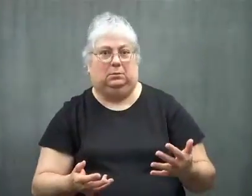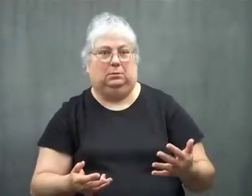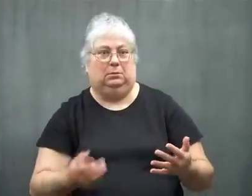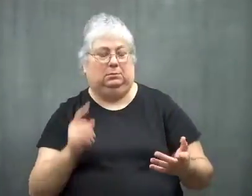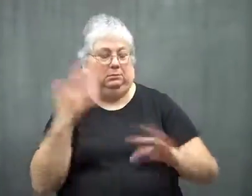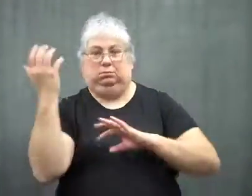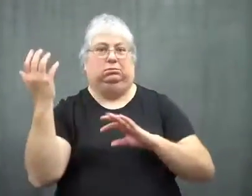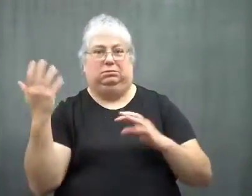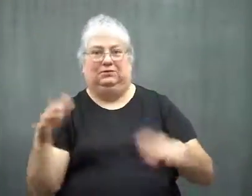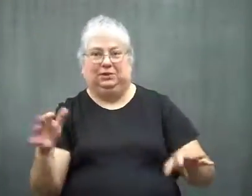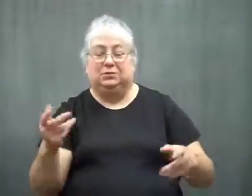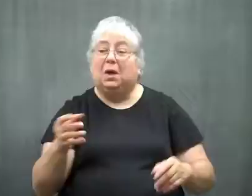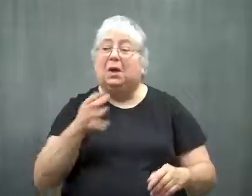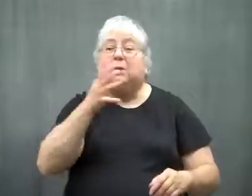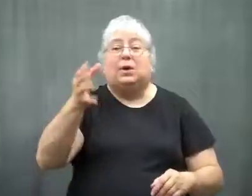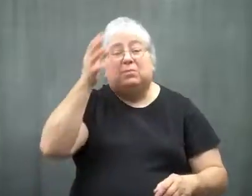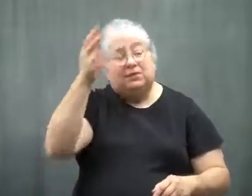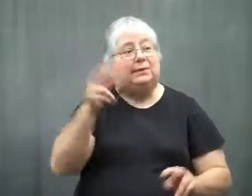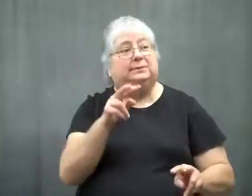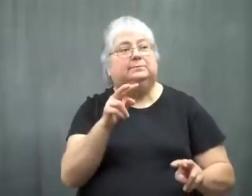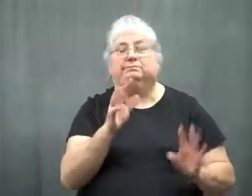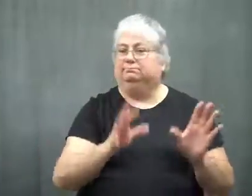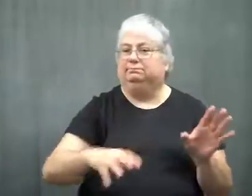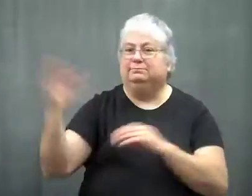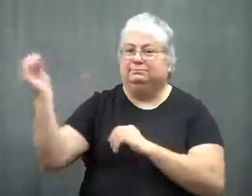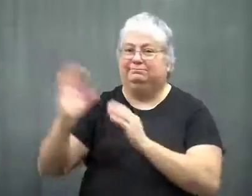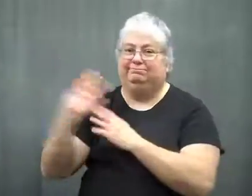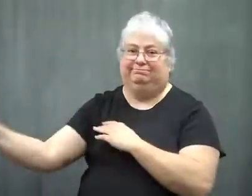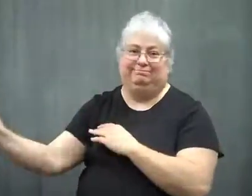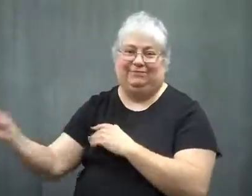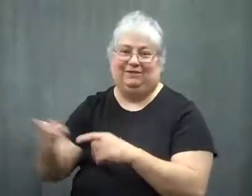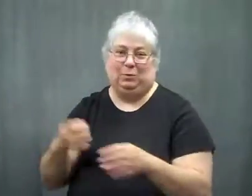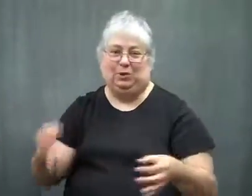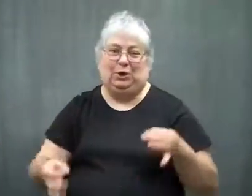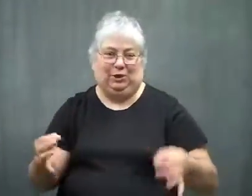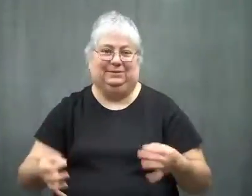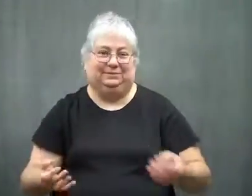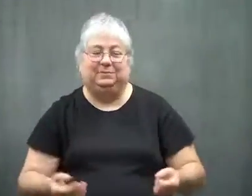That threw people for a loop. The grandparents left the courtroom immediately.